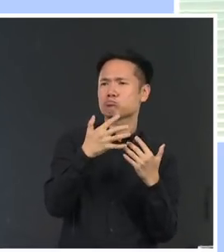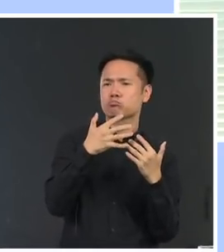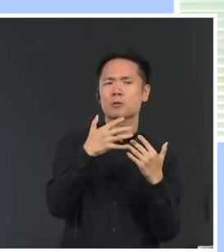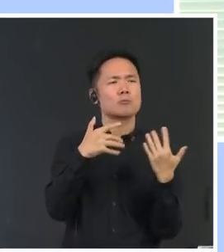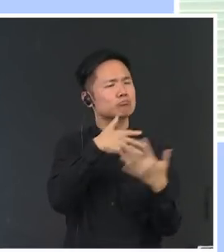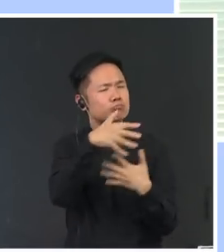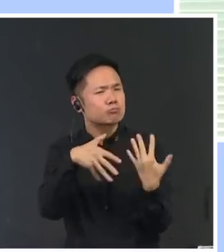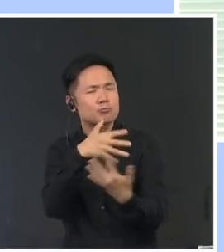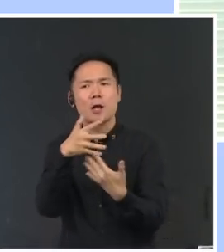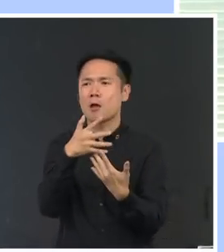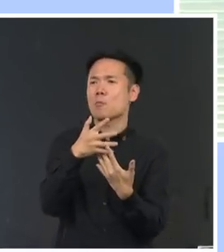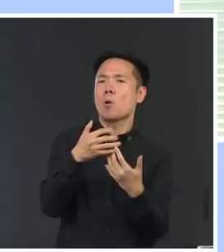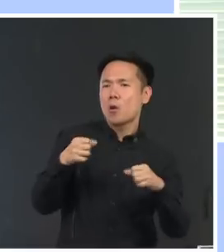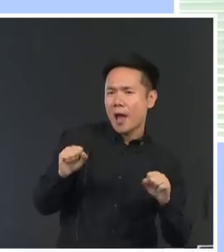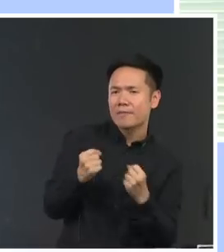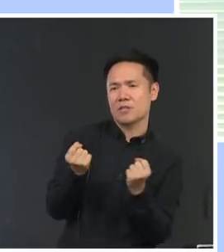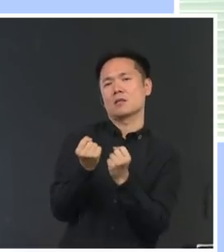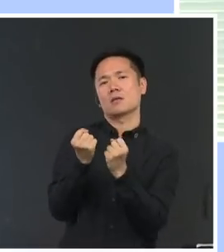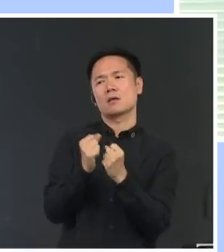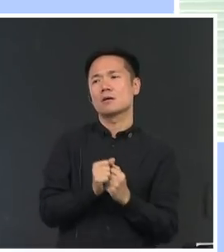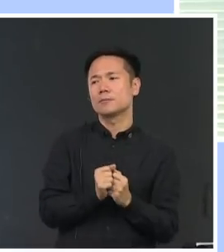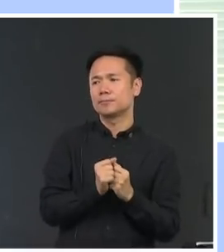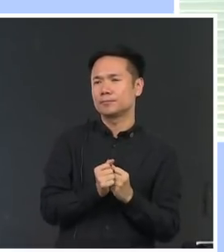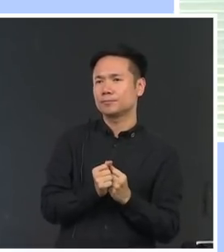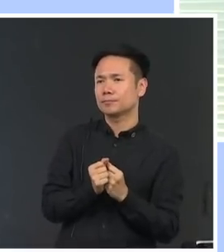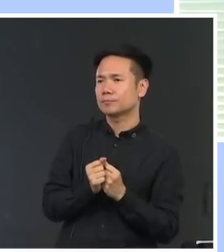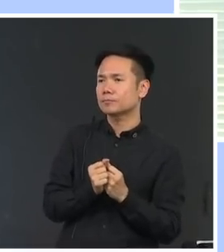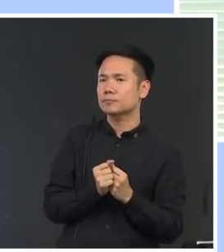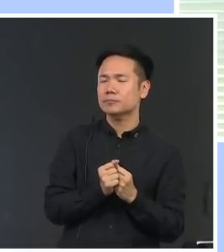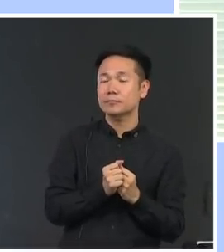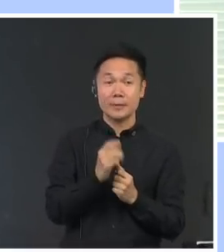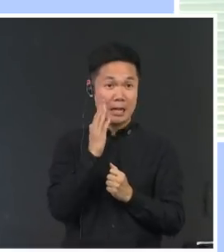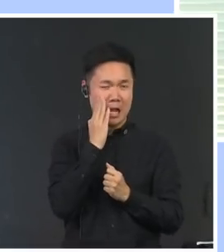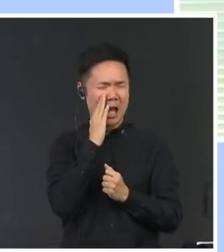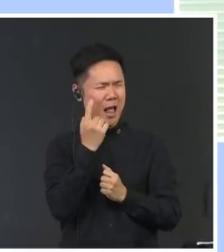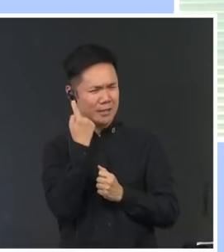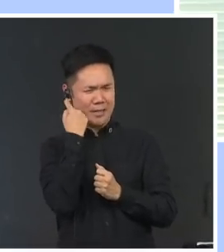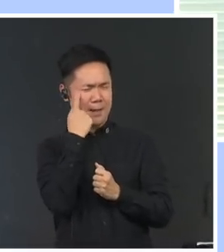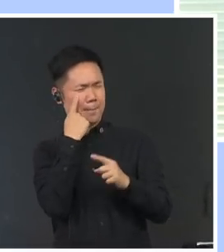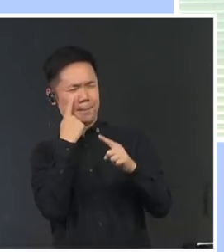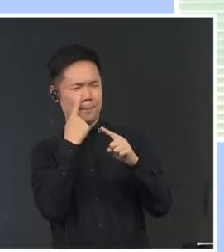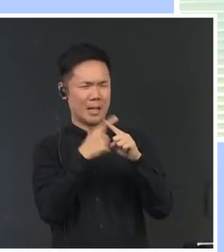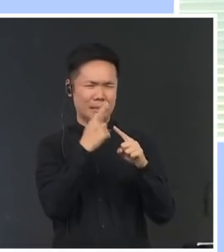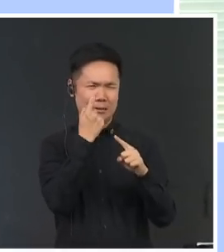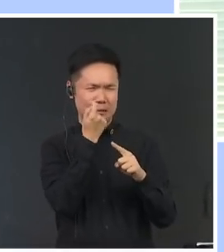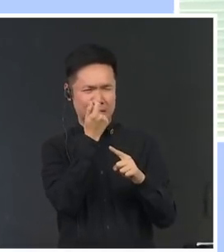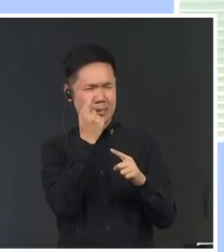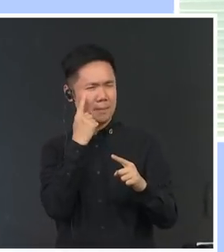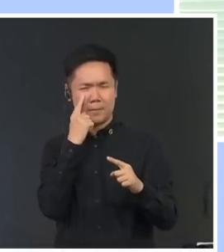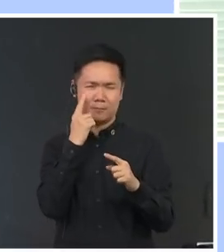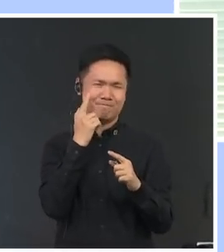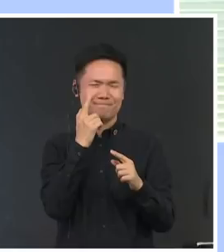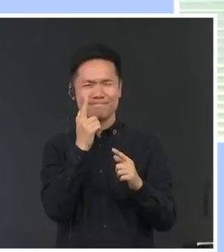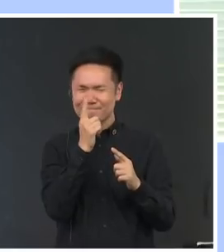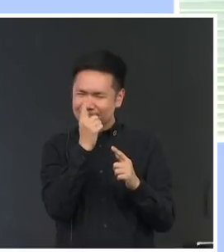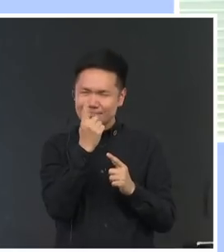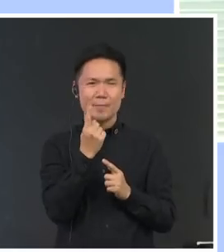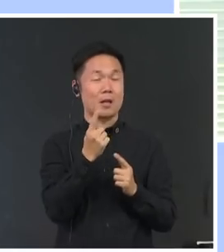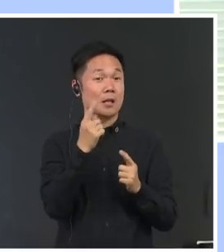So all of us need to work together so we can promote the sign language into society. We have to think about those social